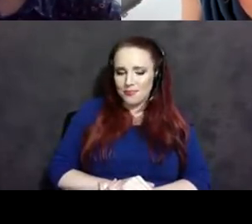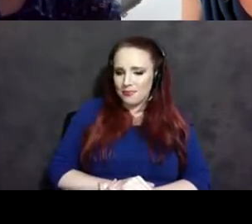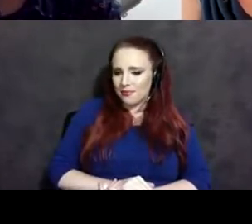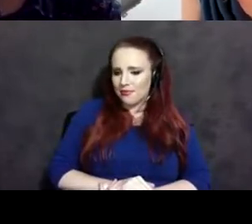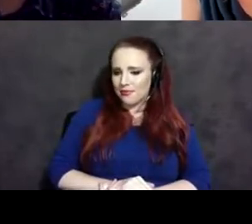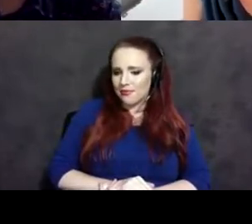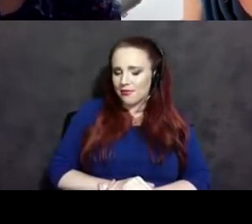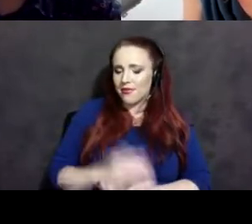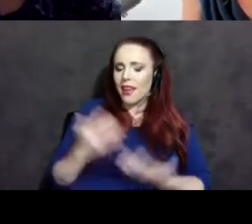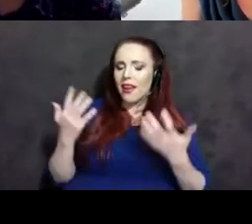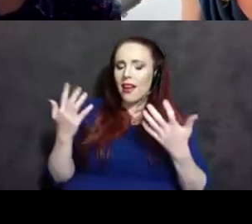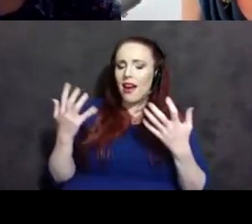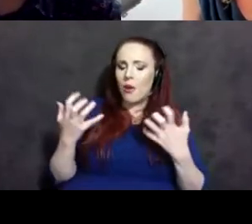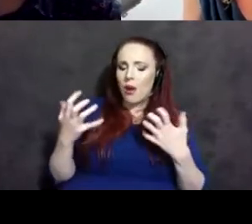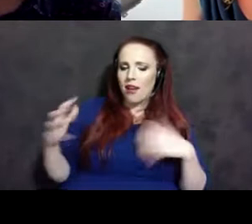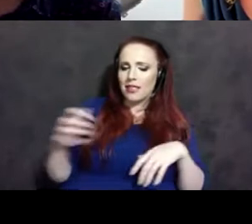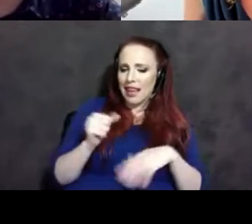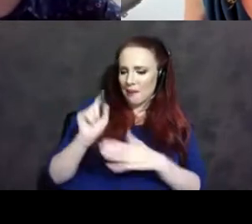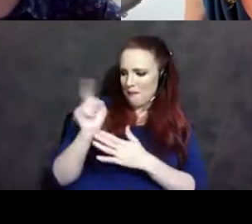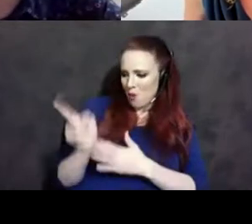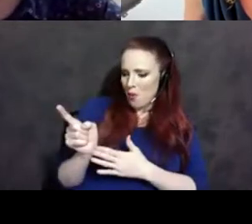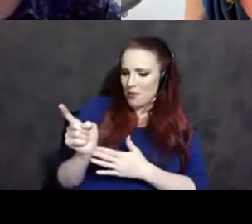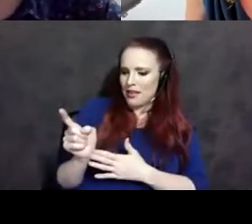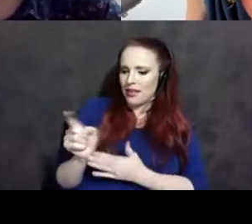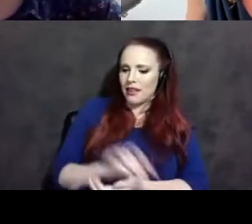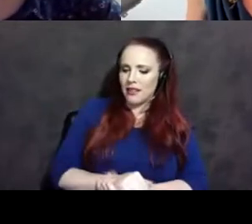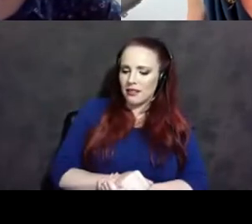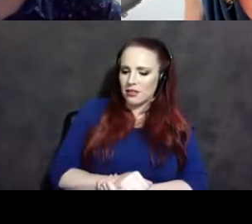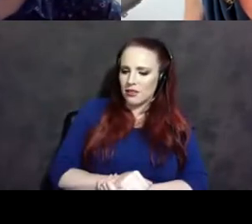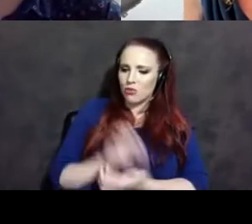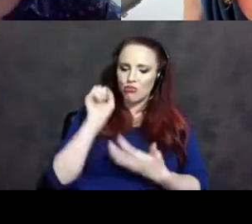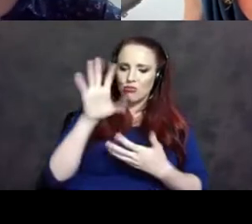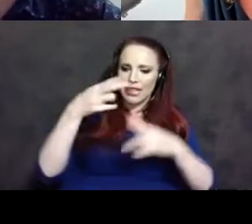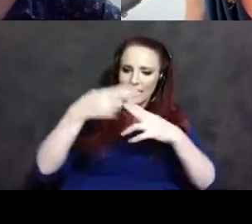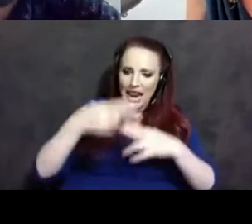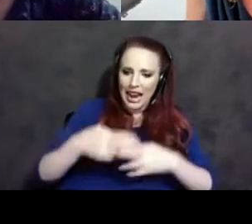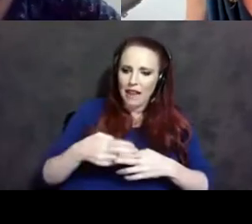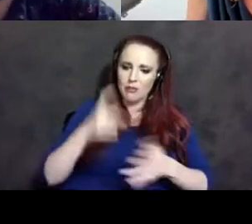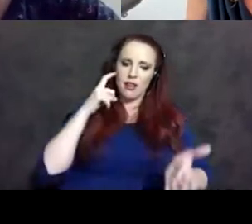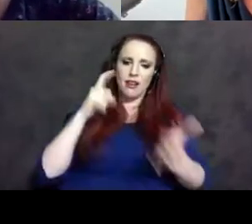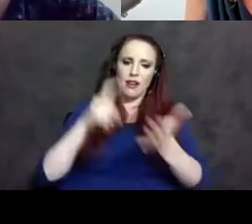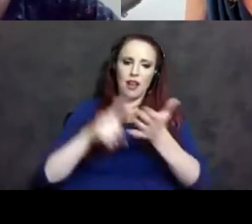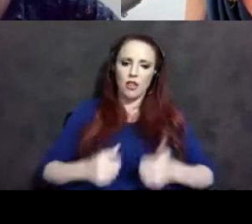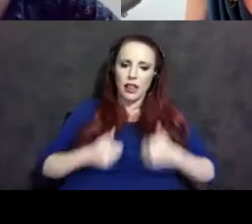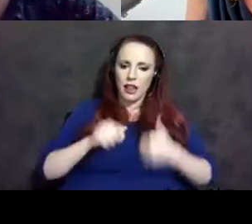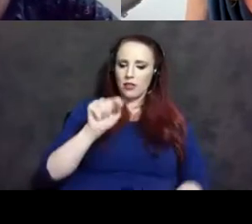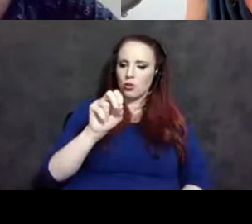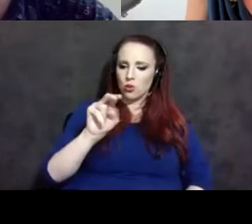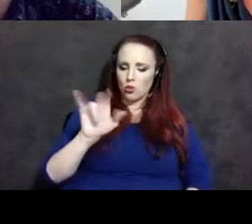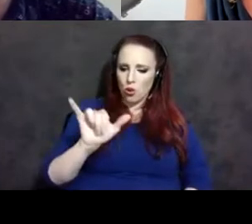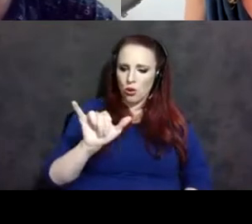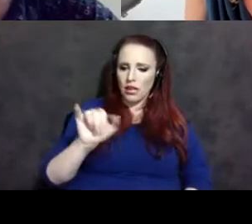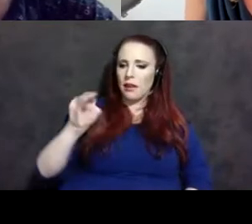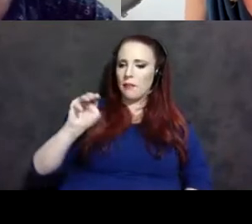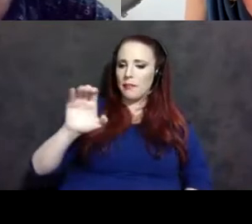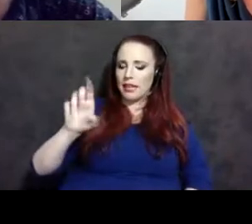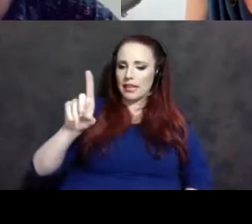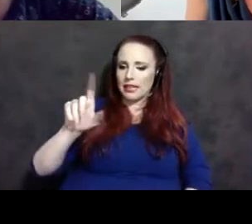to take a moment to say the names and acknowledge the lives of Tony McDade and Nina Pop, and